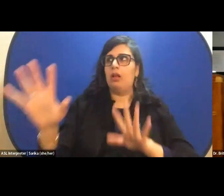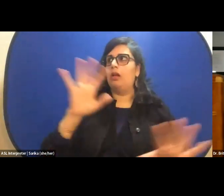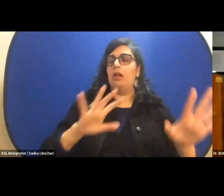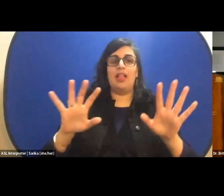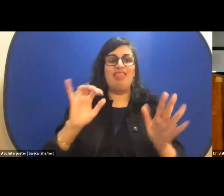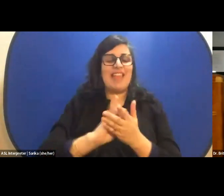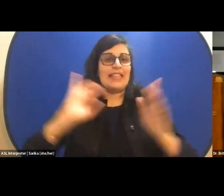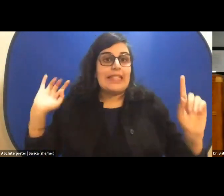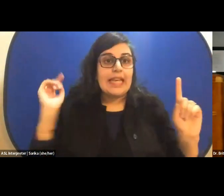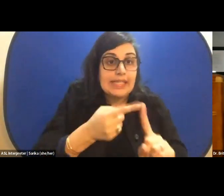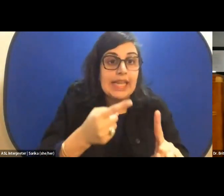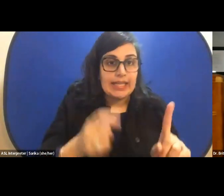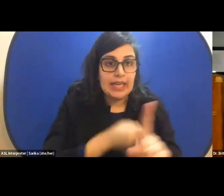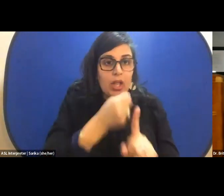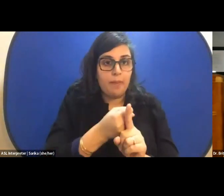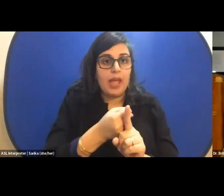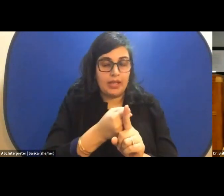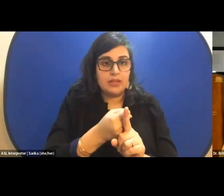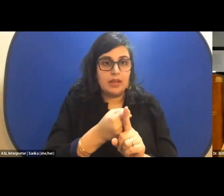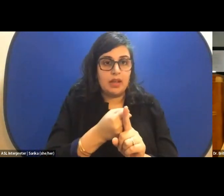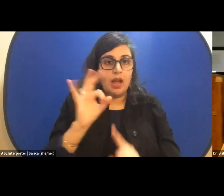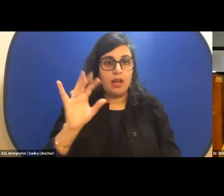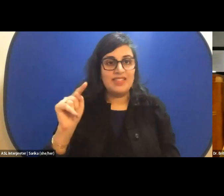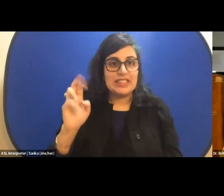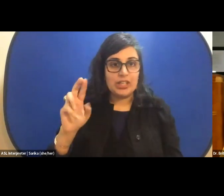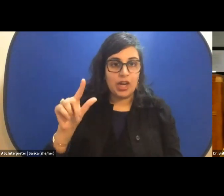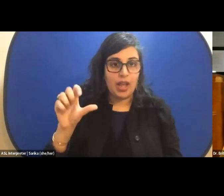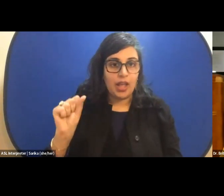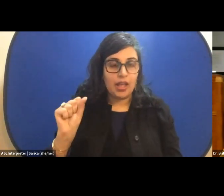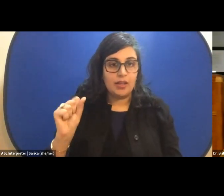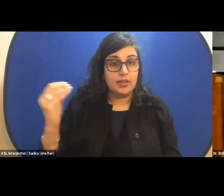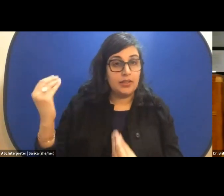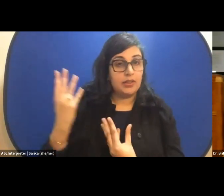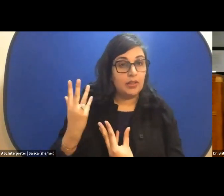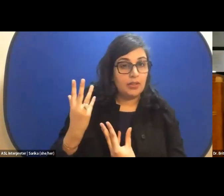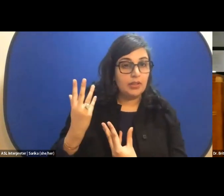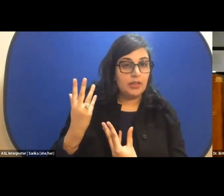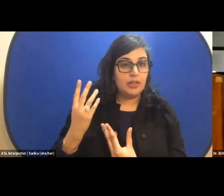the ability to breathe, causing vomiting, skin burns and disorientation. This is the